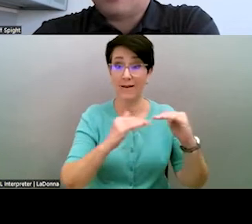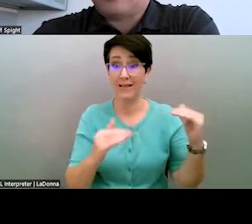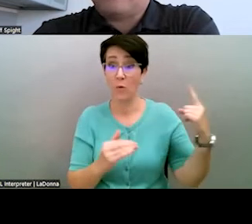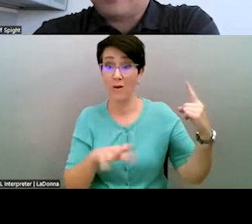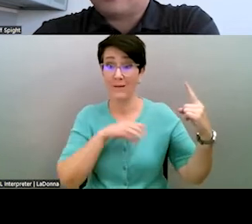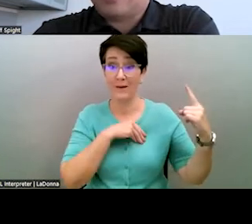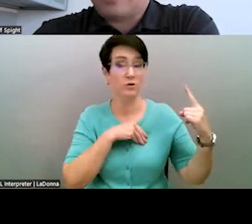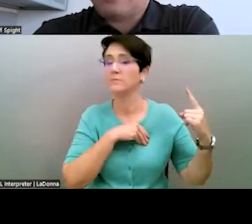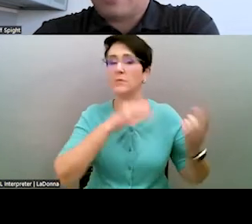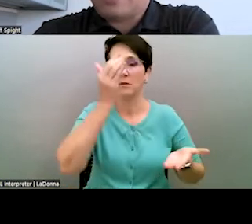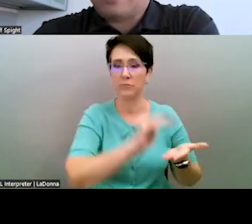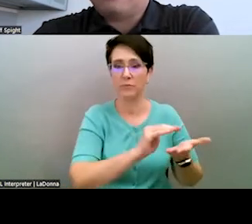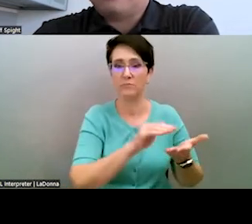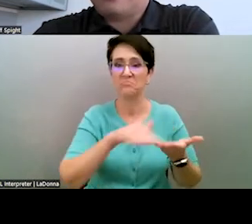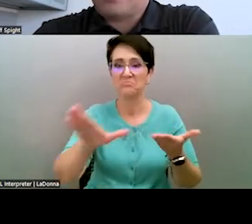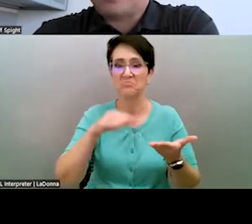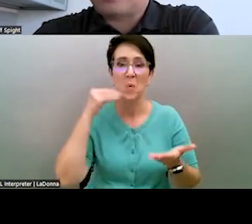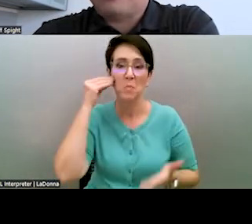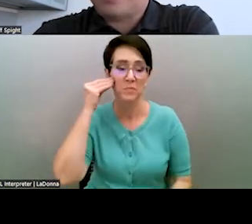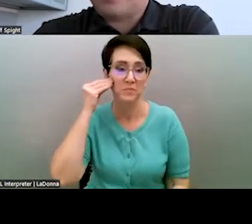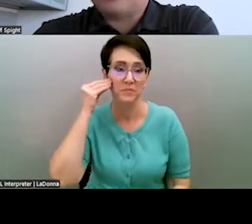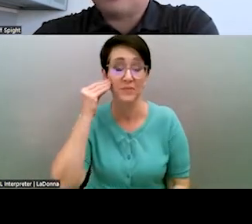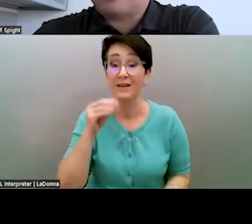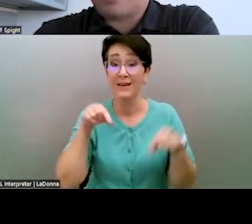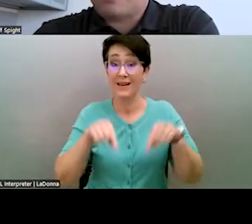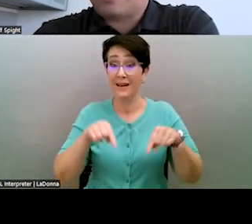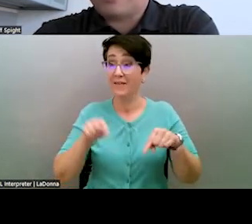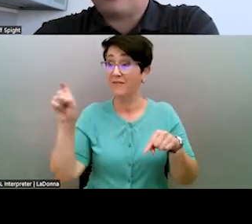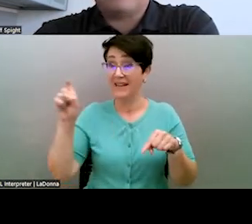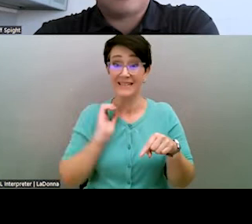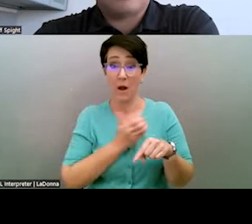IN PHOENIX ALONE. WITH OUR THREE BUILDINGS AS THEY HAVE BEEN GROWING. WE THIN WEEK SAVED ON